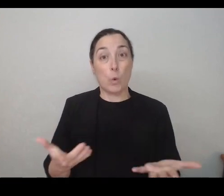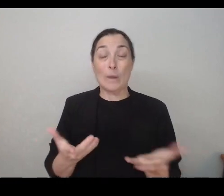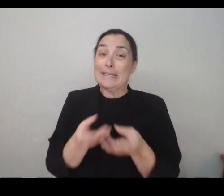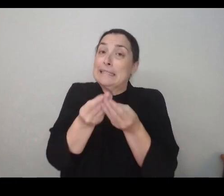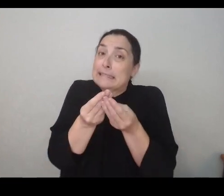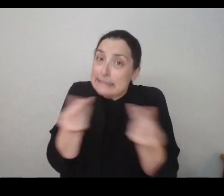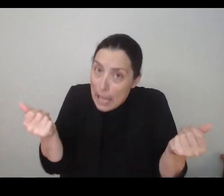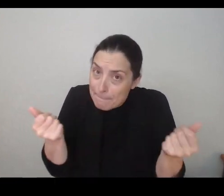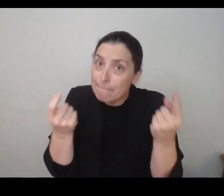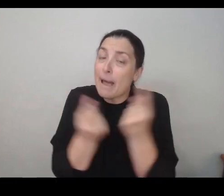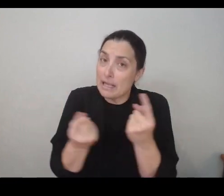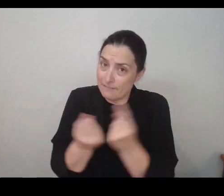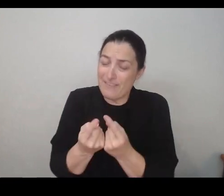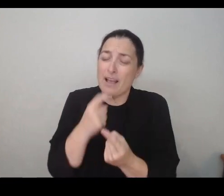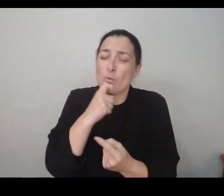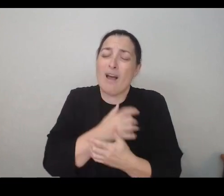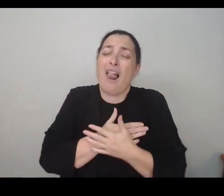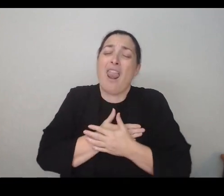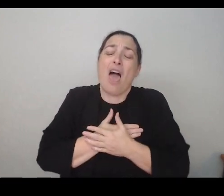that we would love to have back home for good,